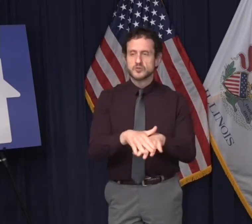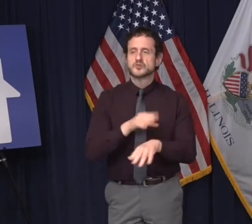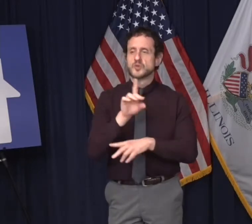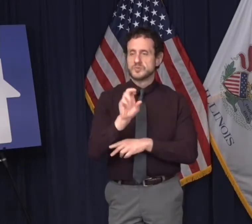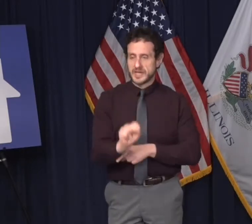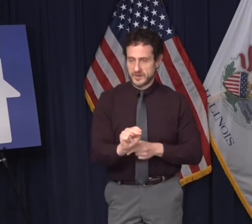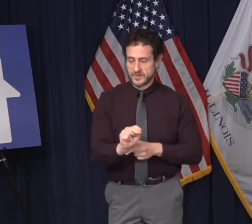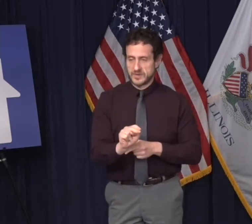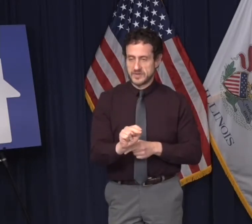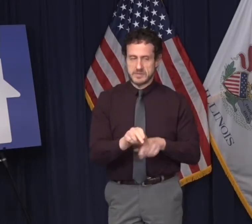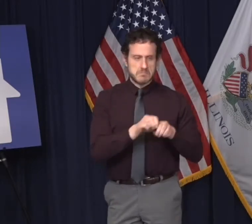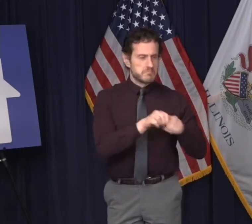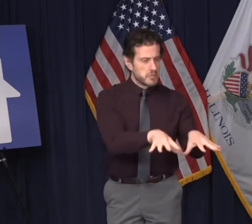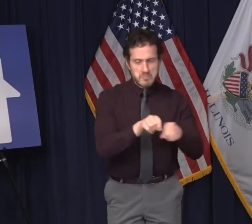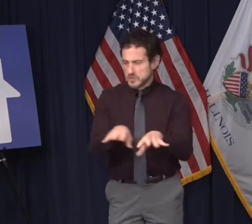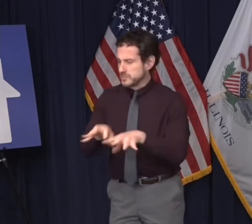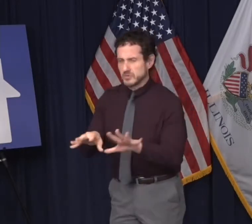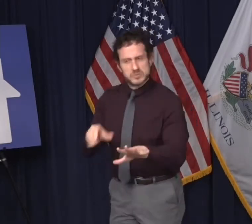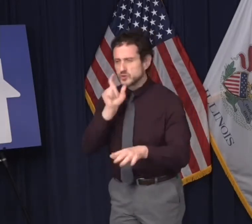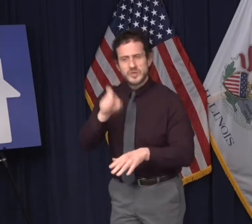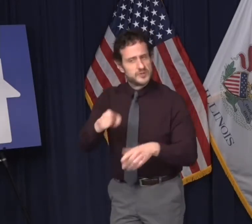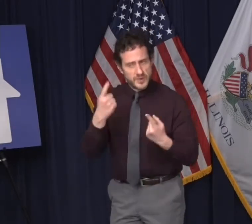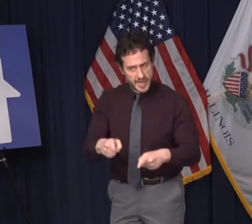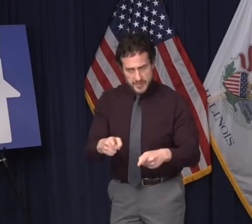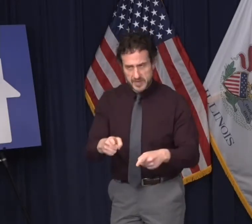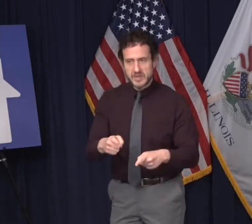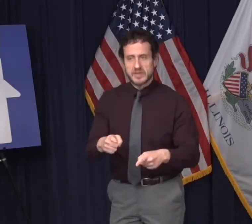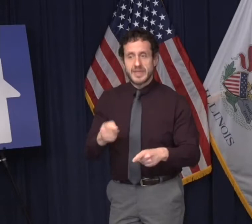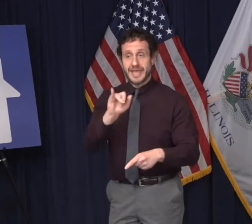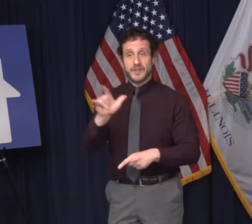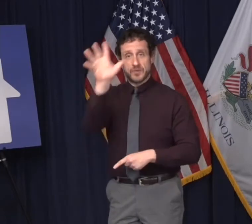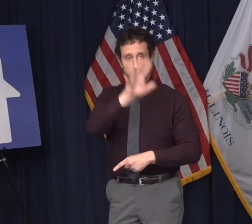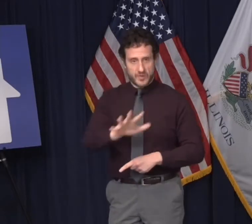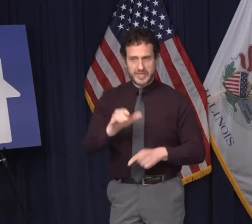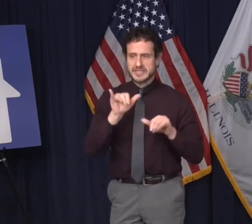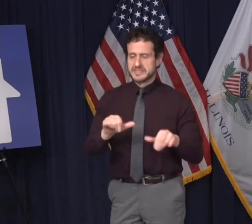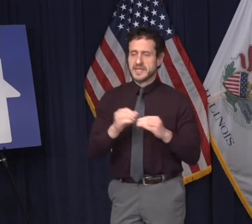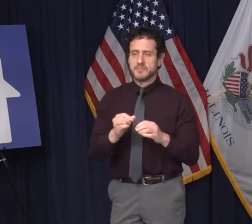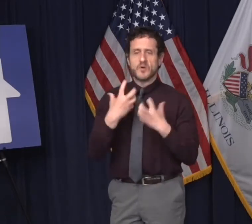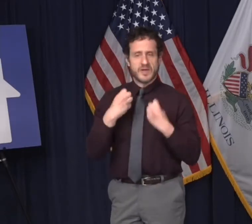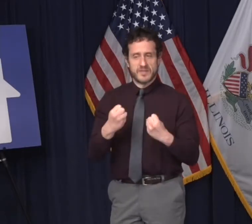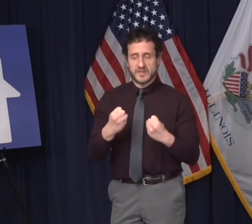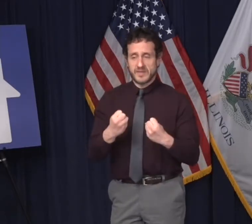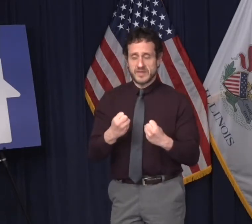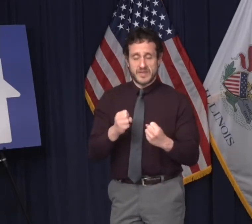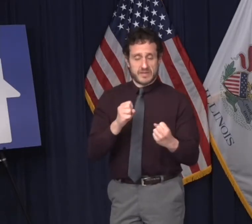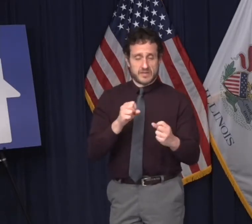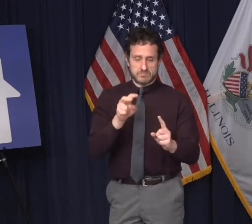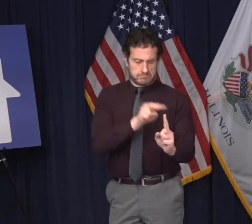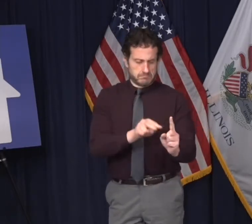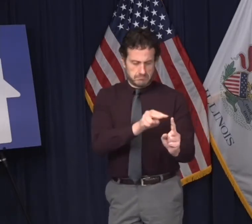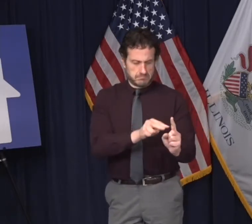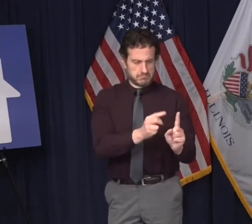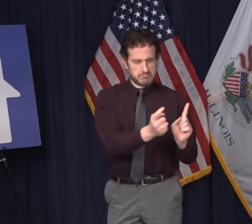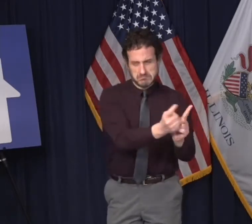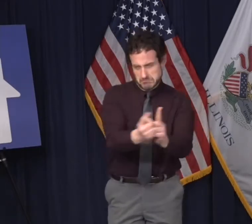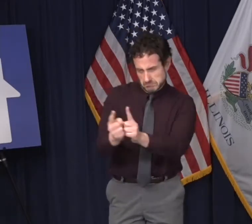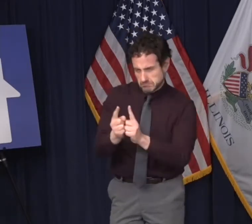IT MEANS A REDUCED RATE OF SPREAD, FEWER OUTBREAKS AND AN ALL AROUND HEALTHIER ILLINOIS. CONTRACT TRACING ISN'T A NEW